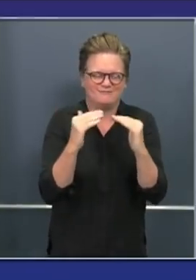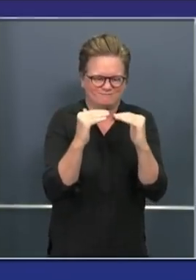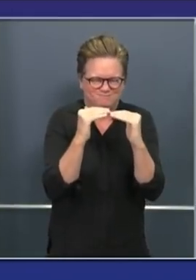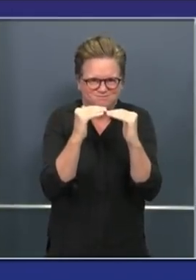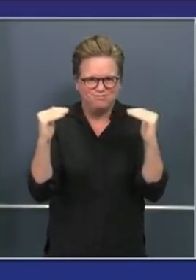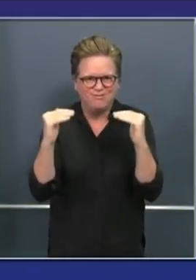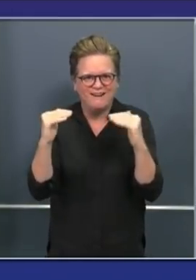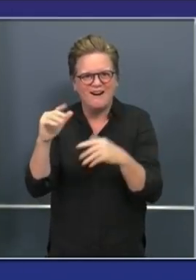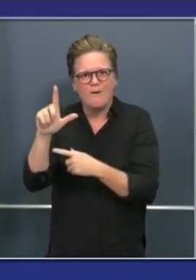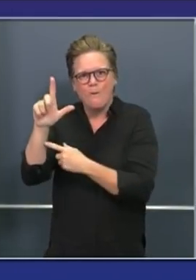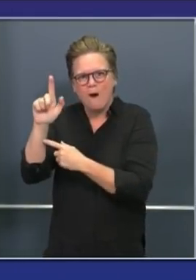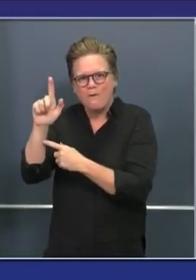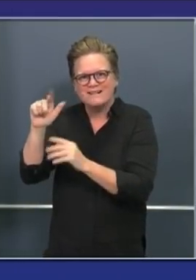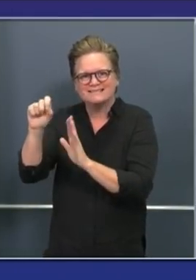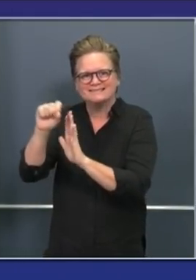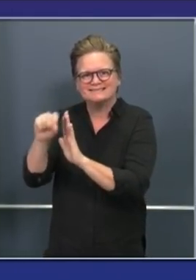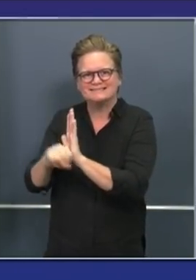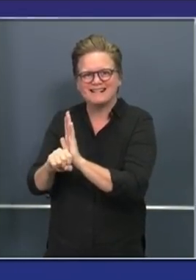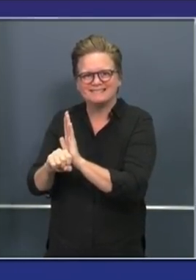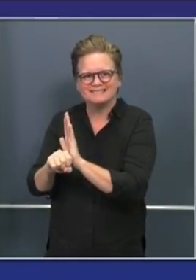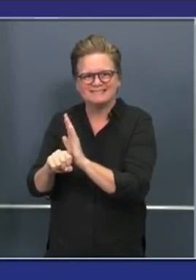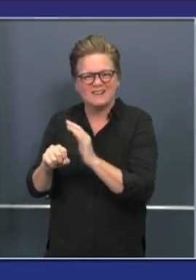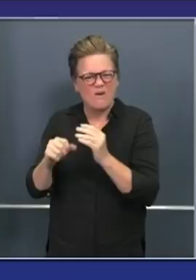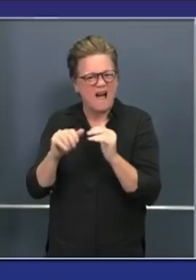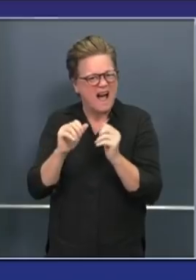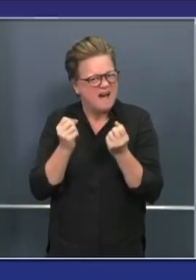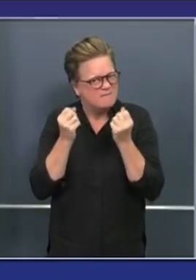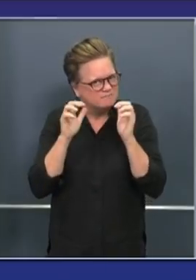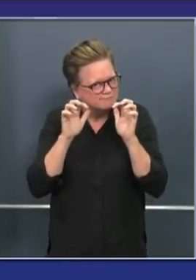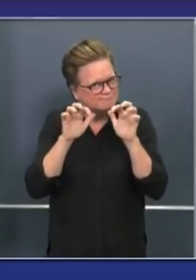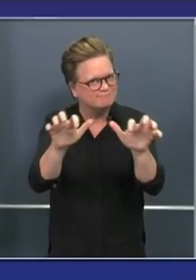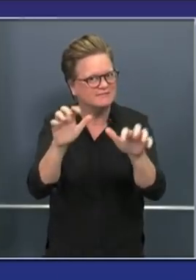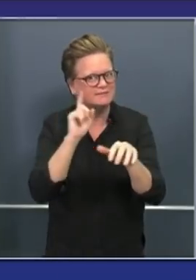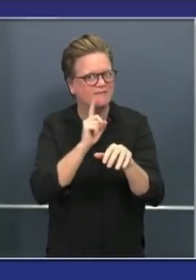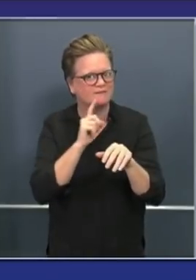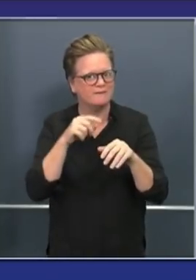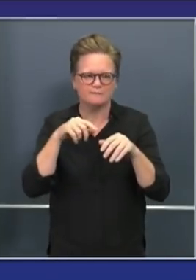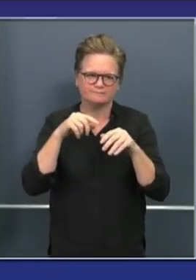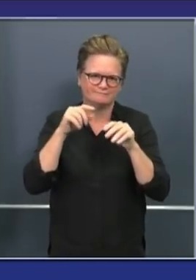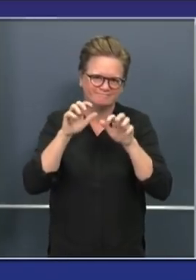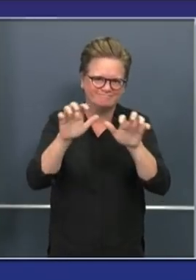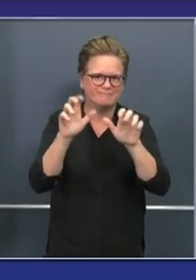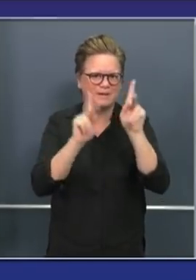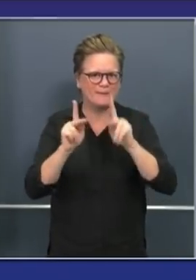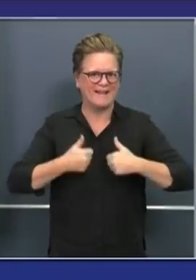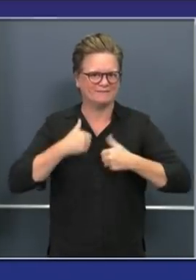SO JUST IMAGINE LOOKING AT THAT STATE MAP, PUTTING IN OVER 40% OF AMERICA'S STATES AND THAT